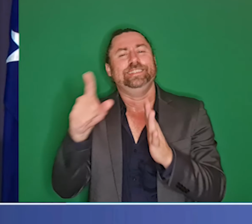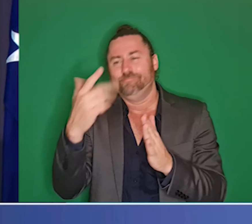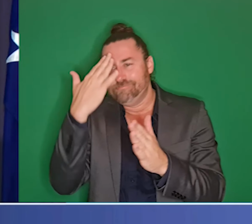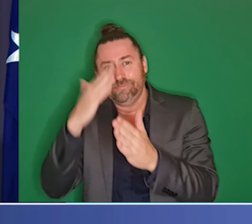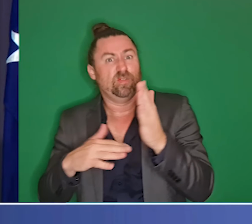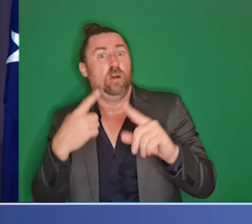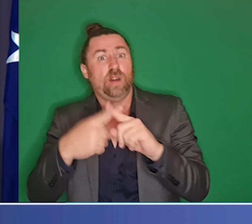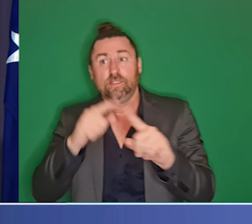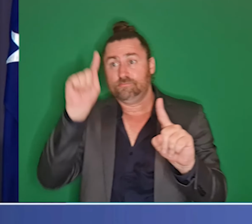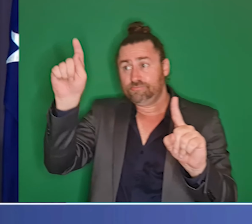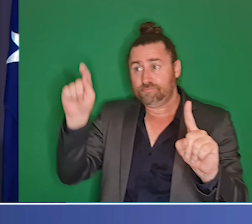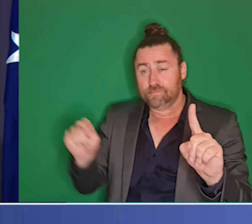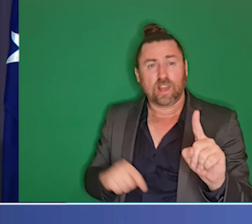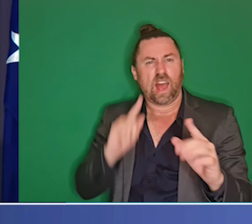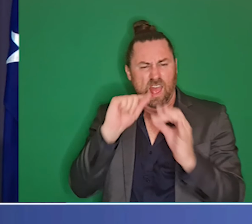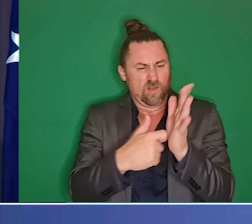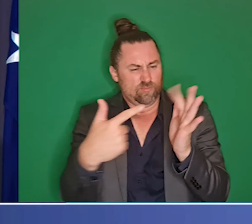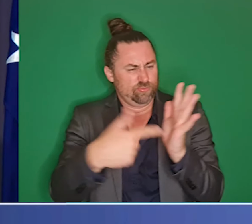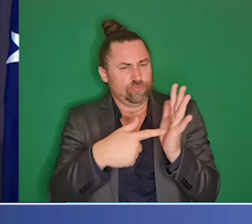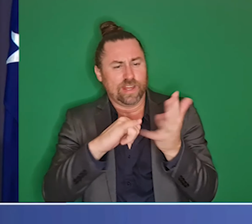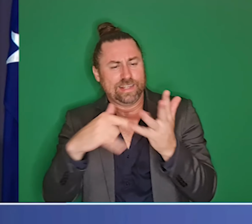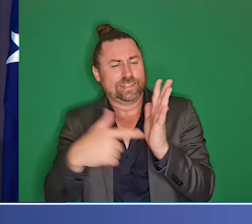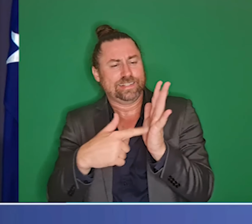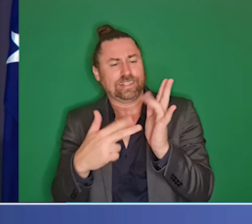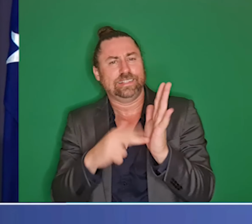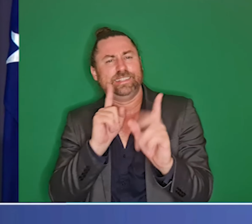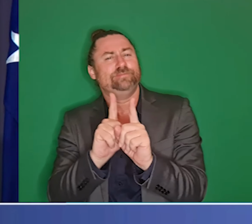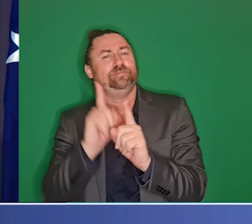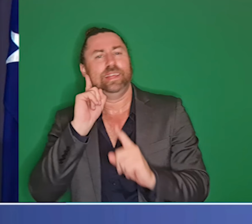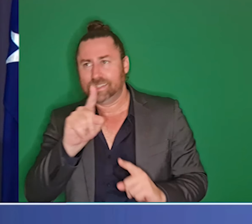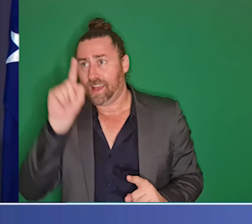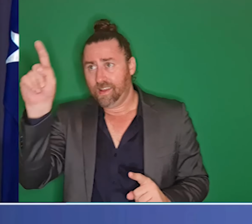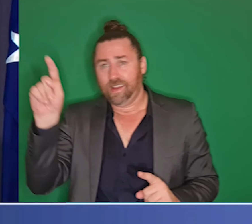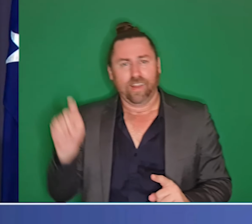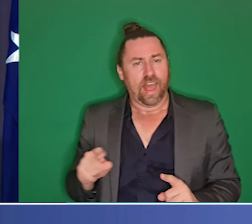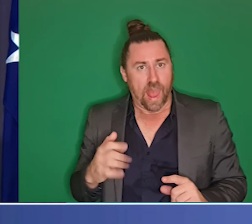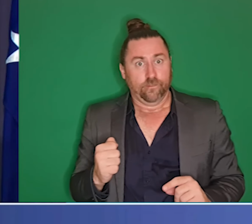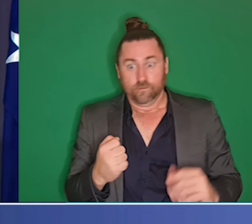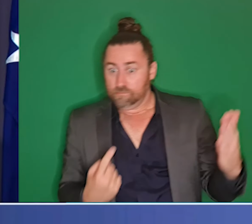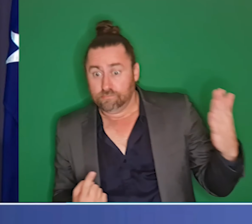I heard Professor Brett Sutton saying similar words yesterday. Get yourself prepared in case you do become a case.